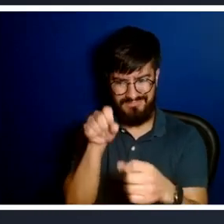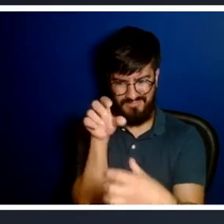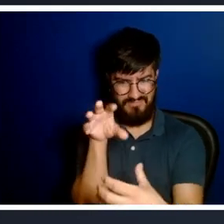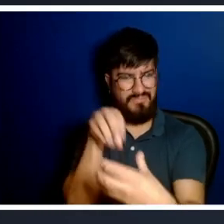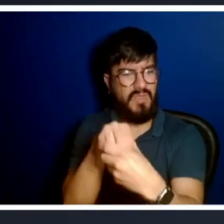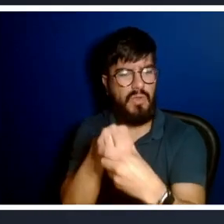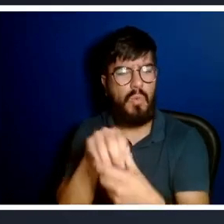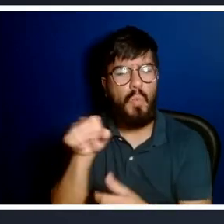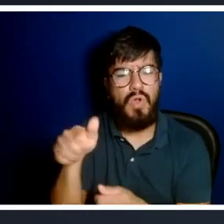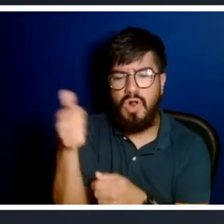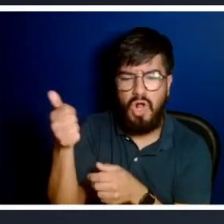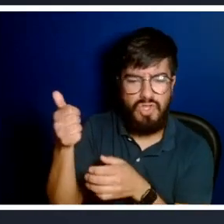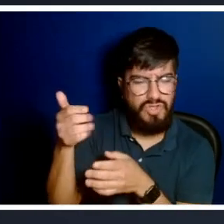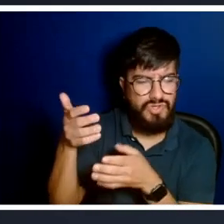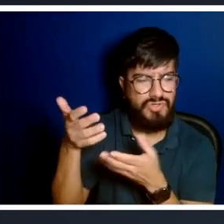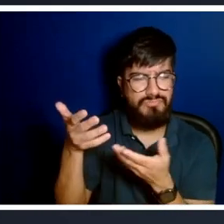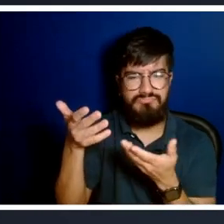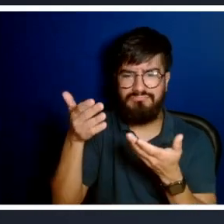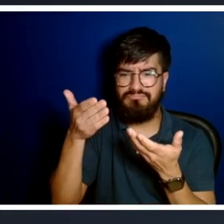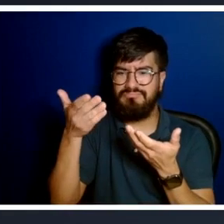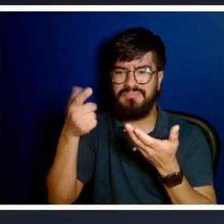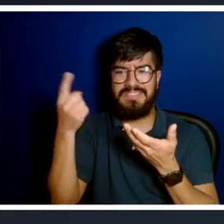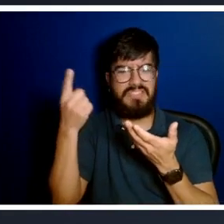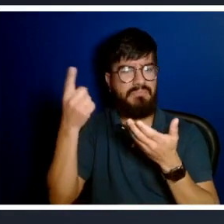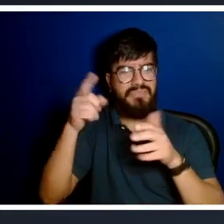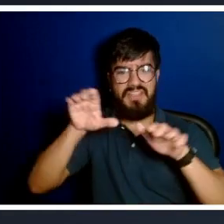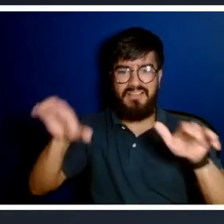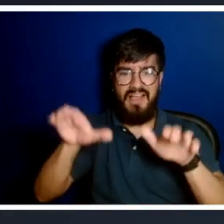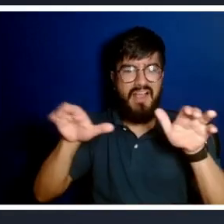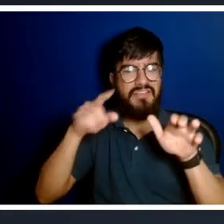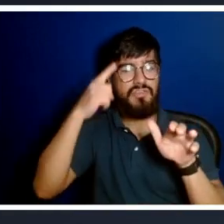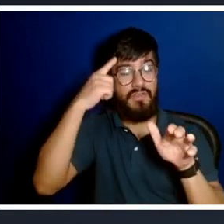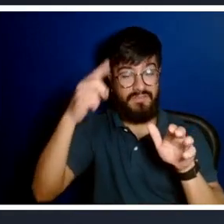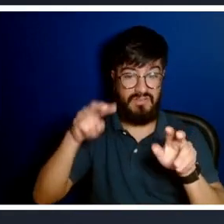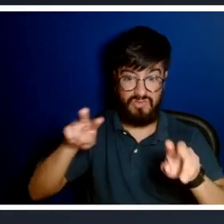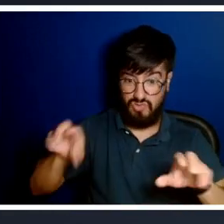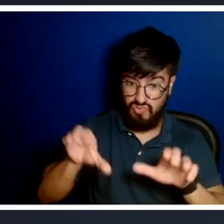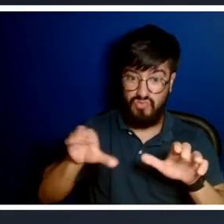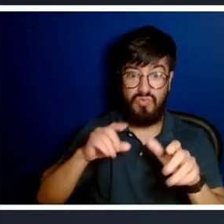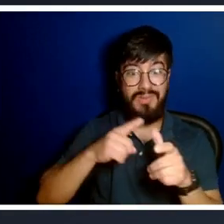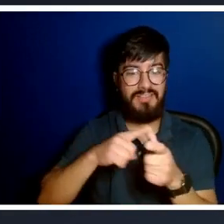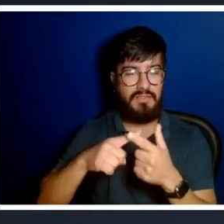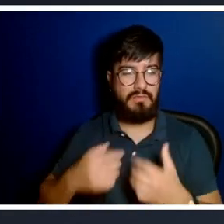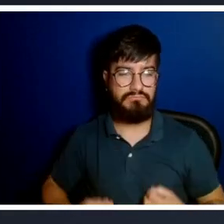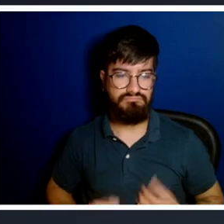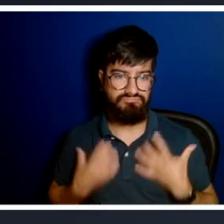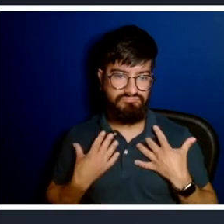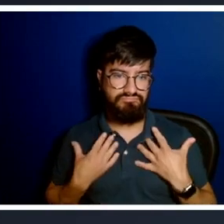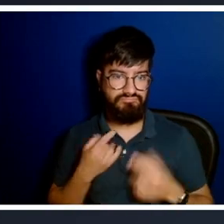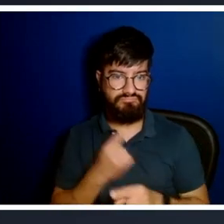an action, or with something for inspiration. And I think that creates stronger sustained learning